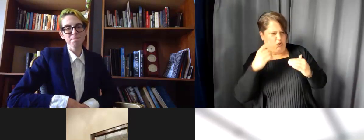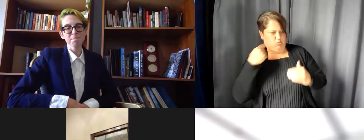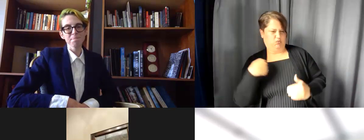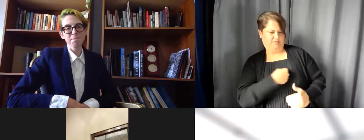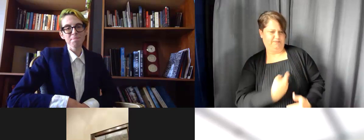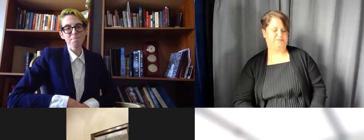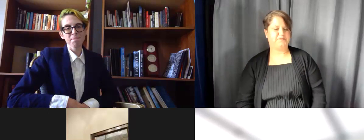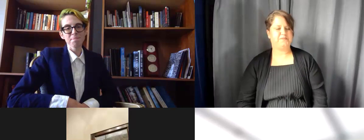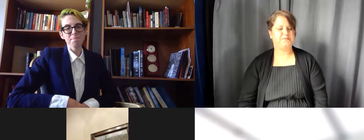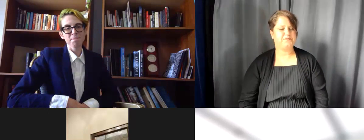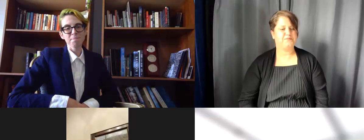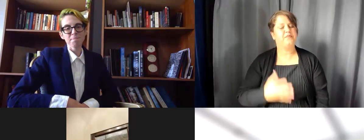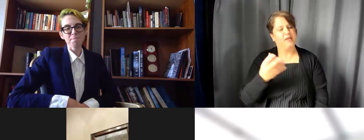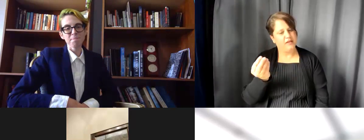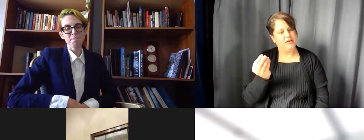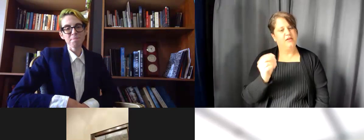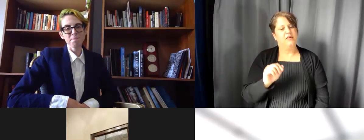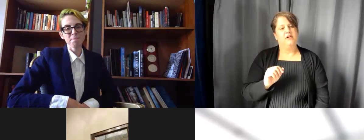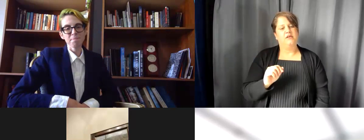Grace: and just that